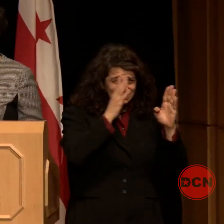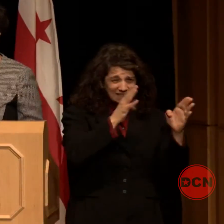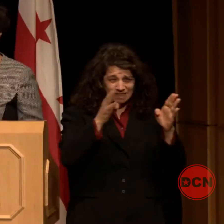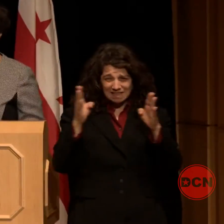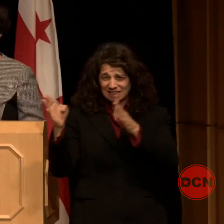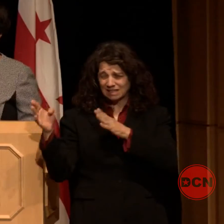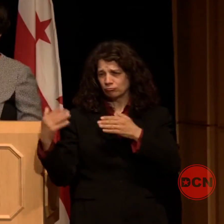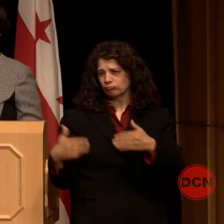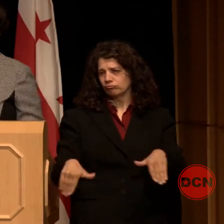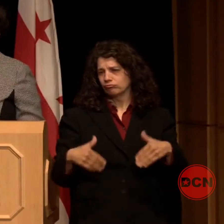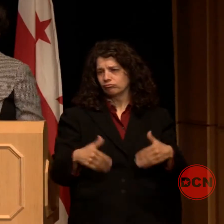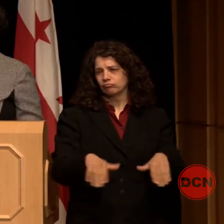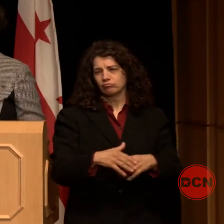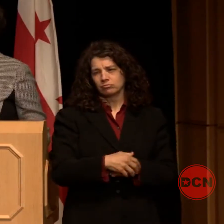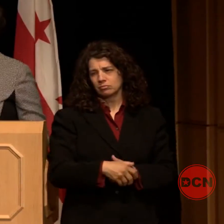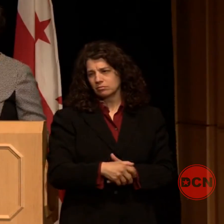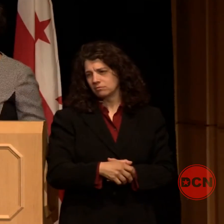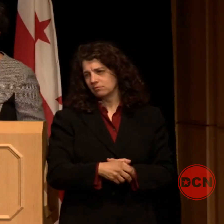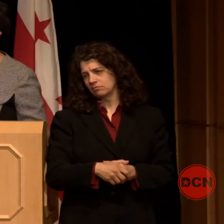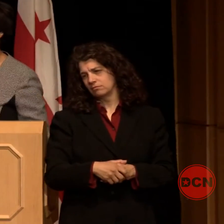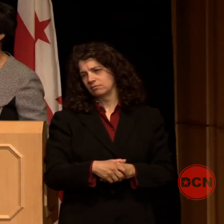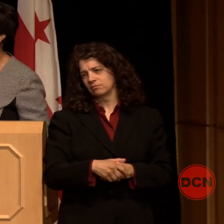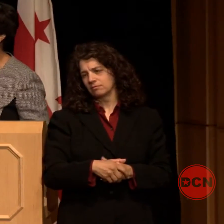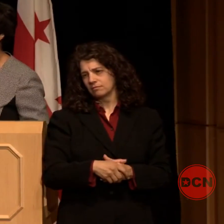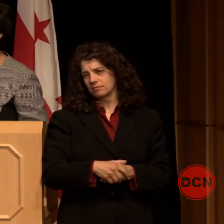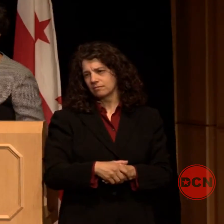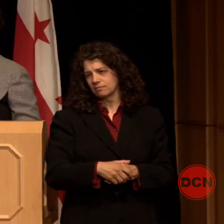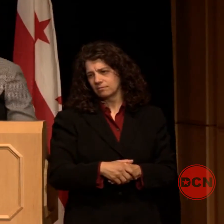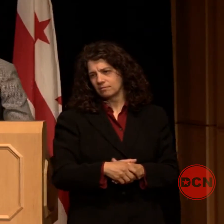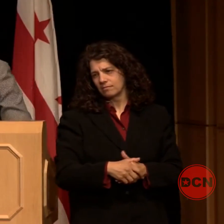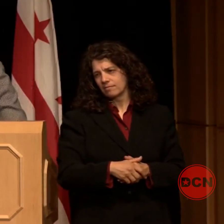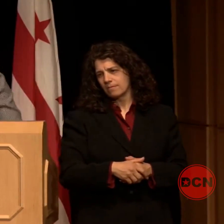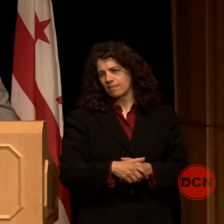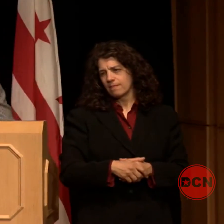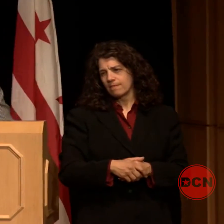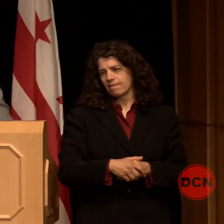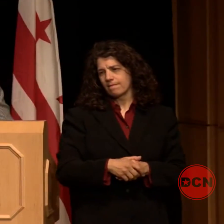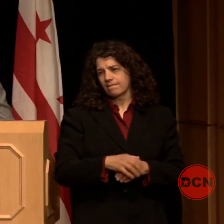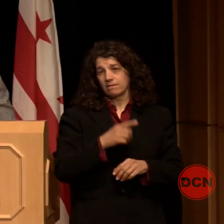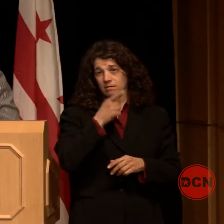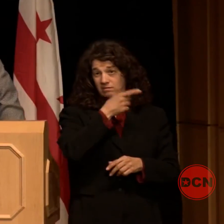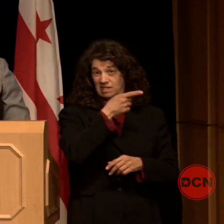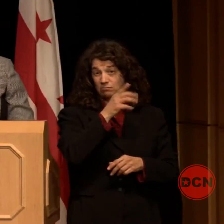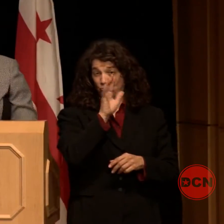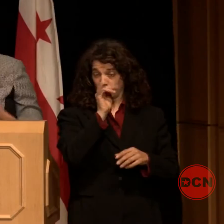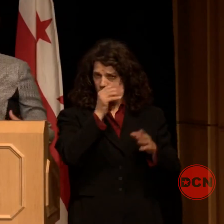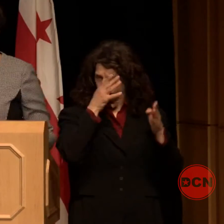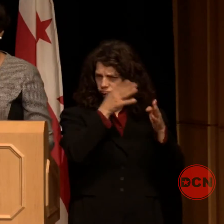AND HE TALKS ABOUT THE THREE JOBS THAT HE HAS, BUT I CAN SUM